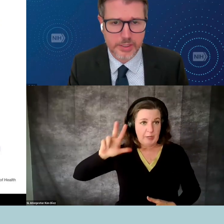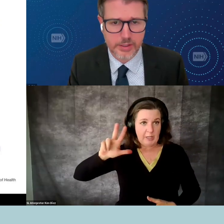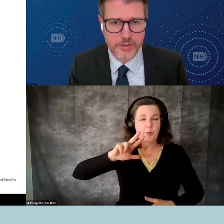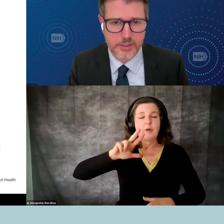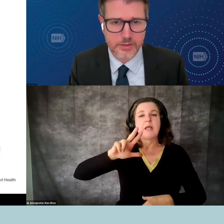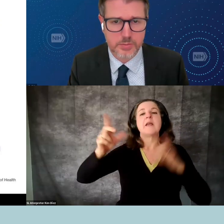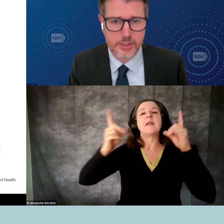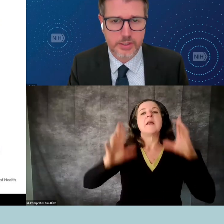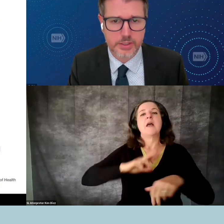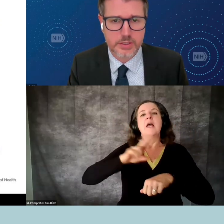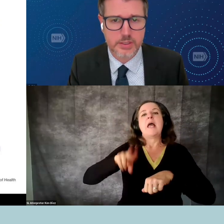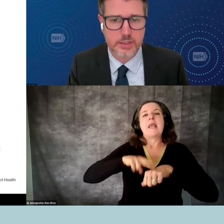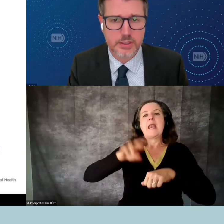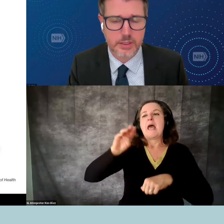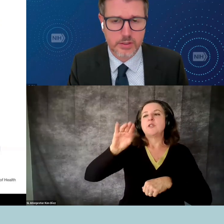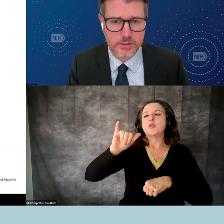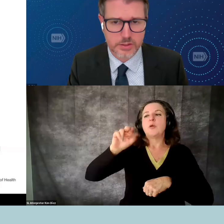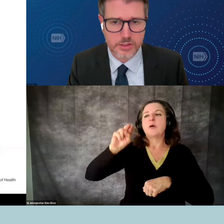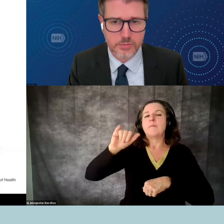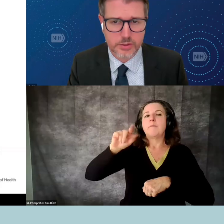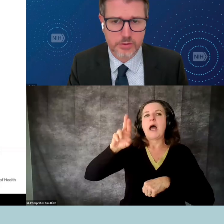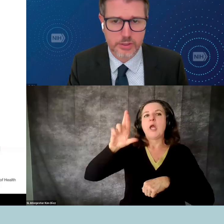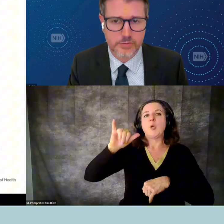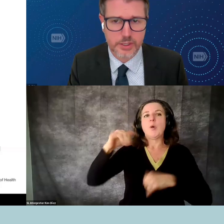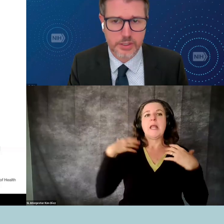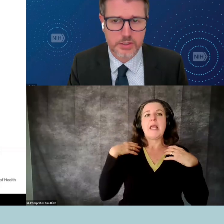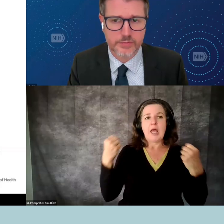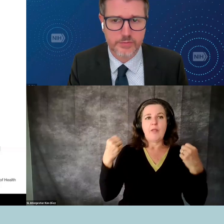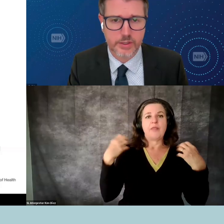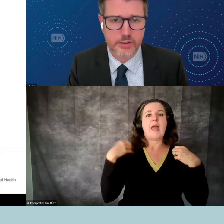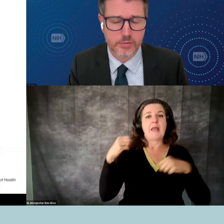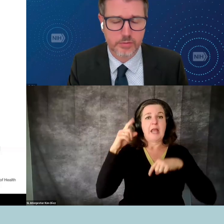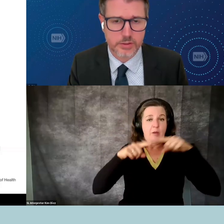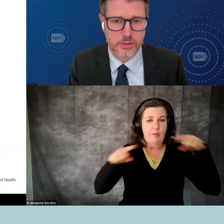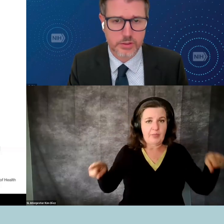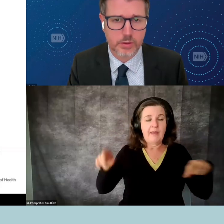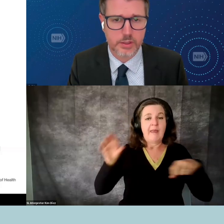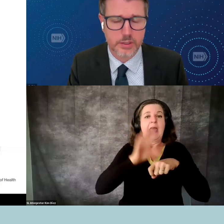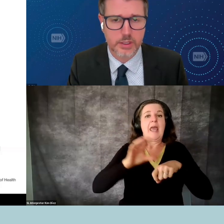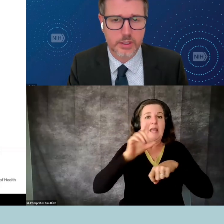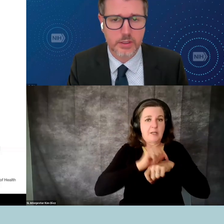Minority Health and Health Disparities, in consultation with the director of the Agency for Healthcare Research and Quality,